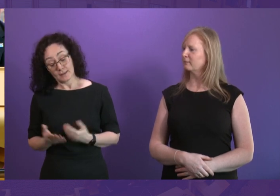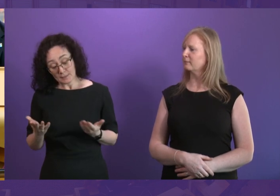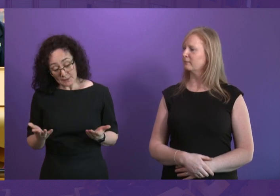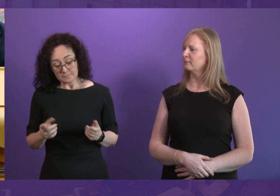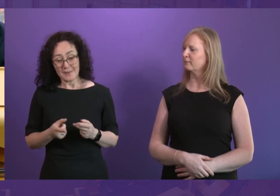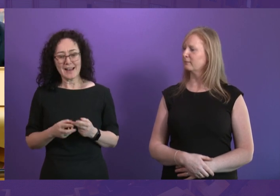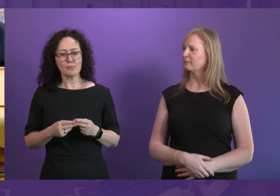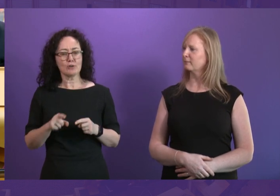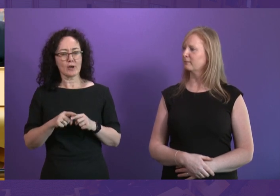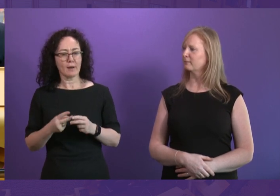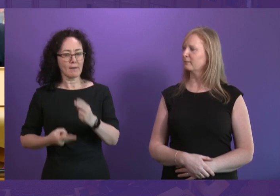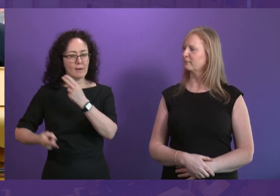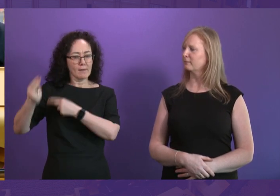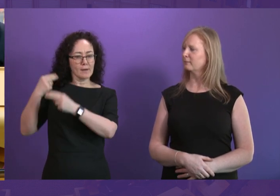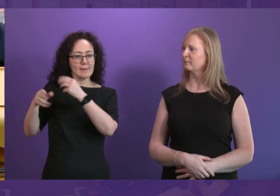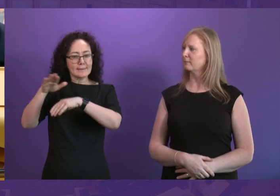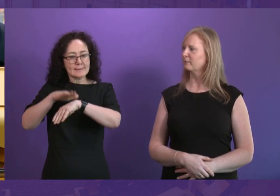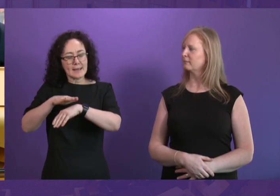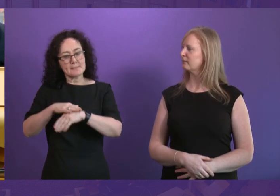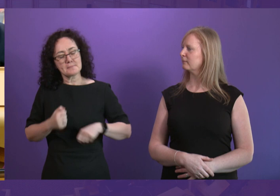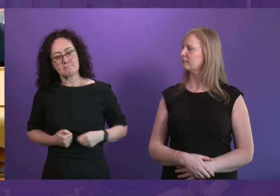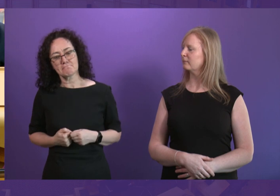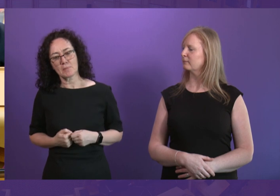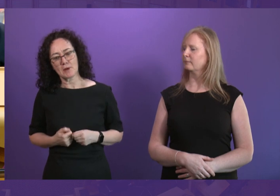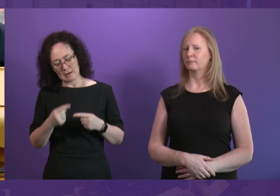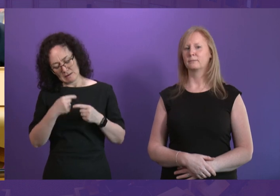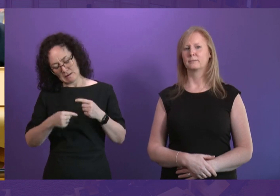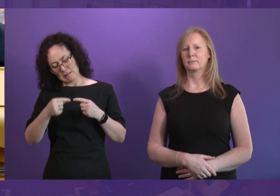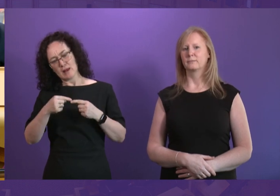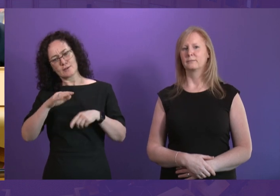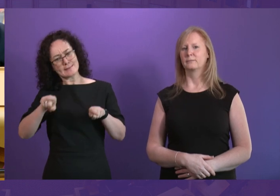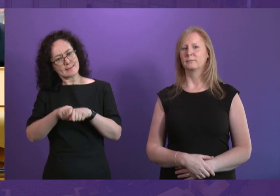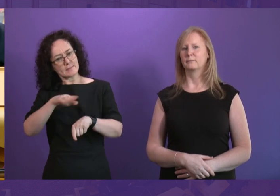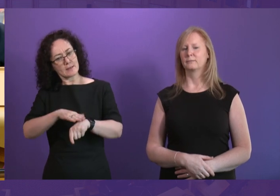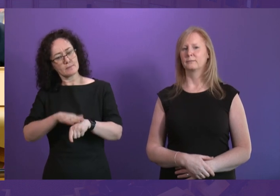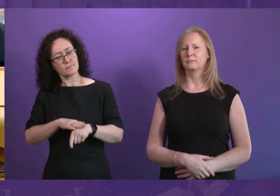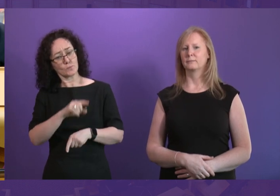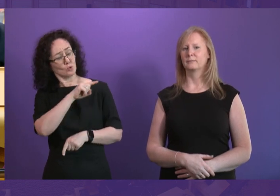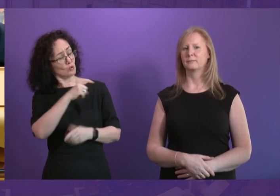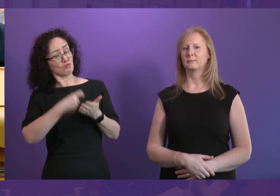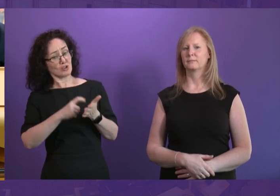the clock back to about this time last year, Richard Leonard would be standing up, again